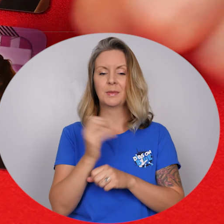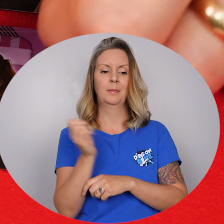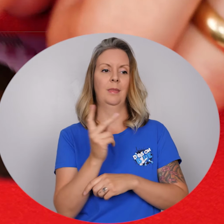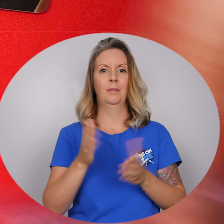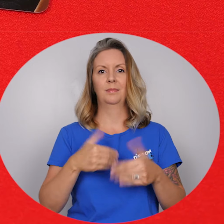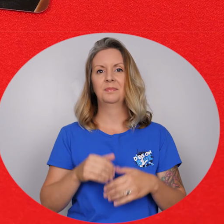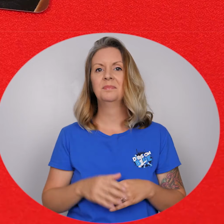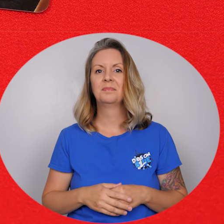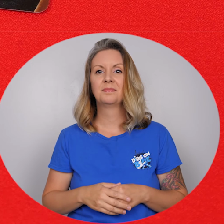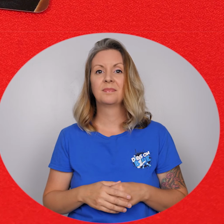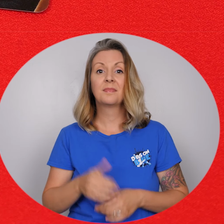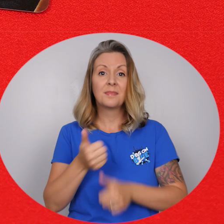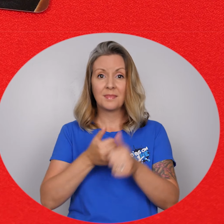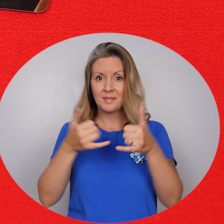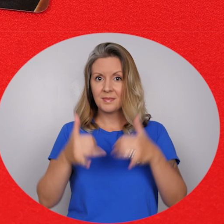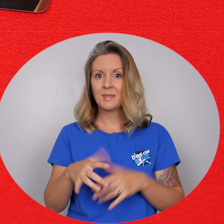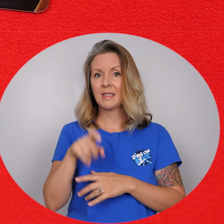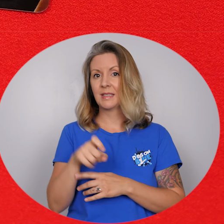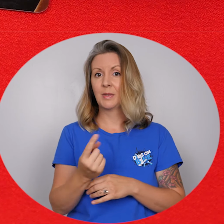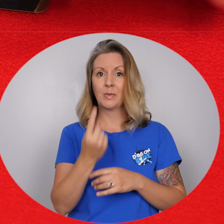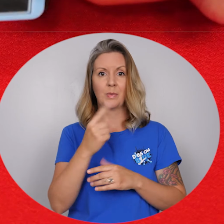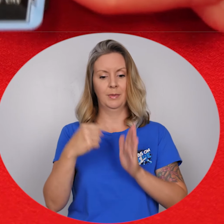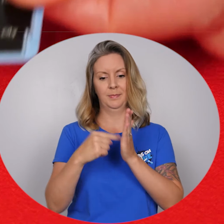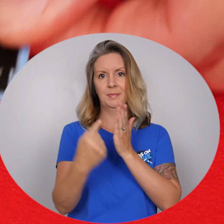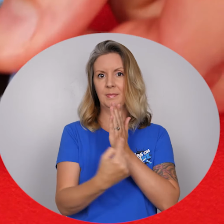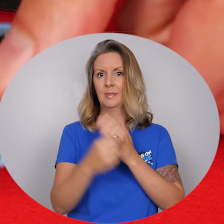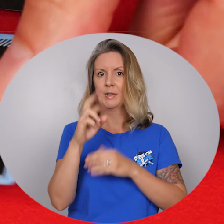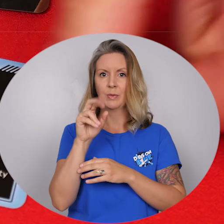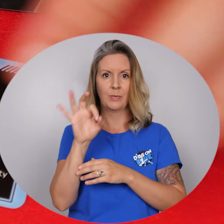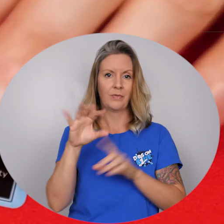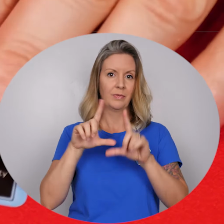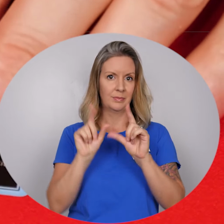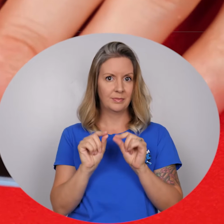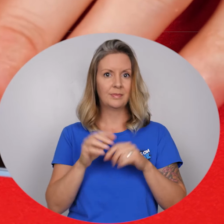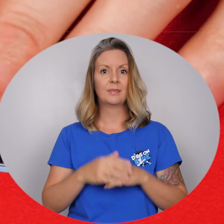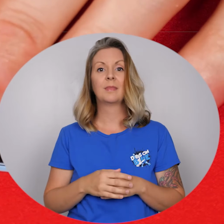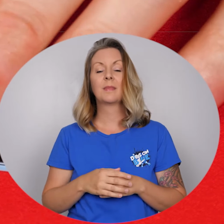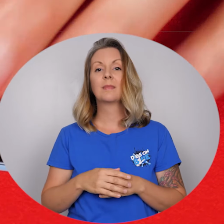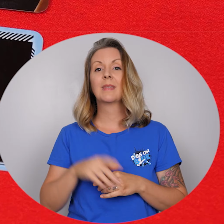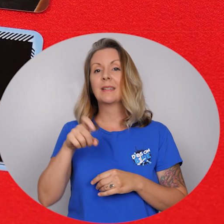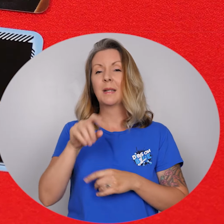unused cards to the box. Then give each player one of these double-sided player references